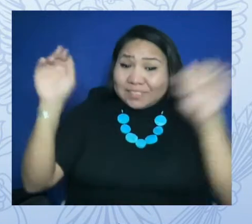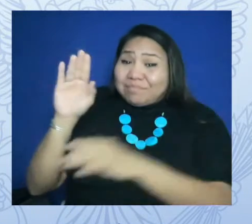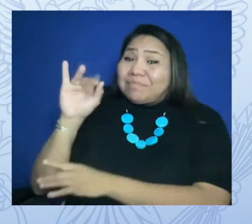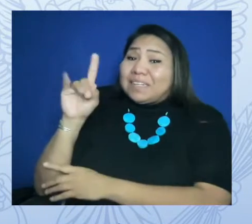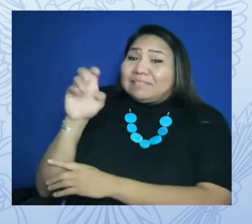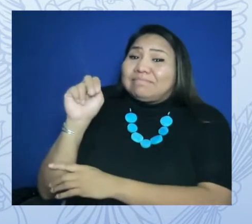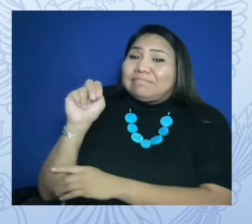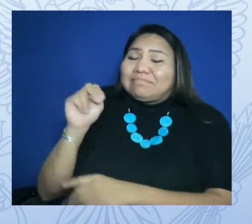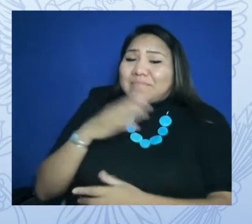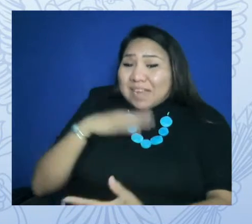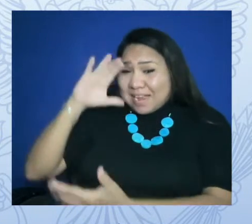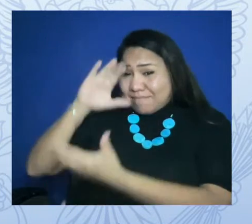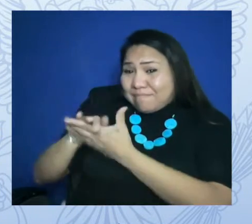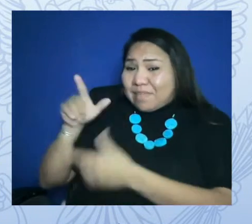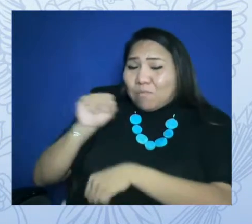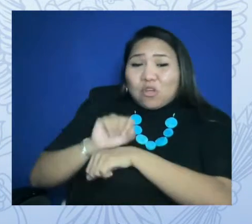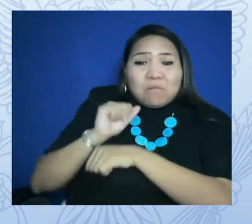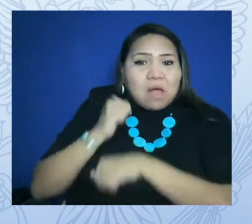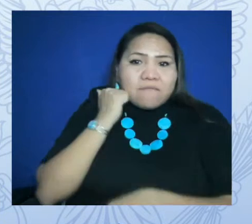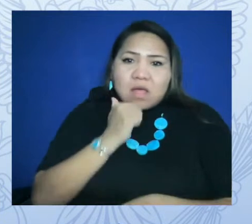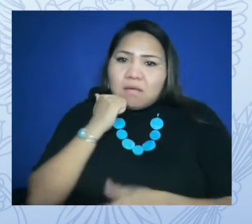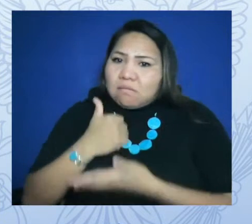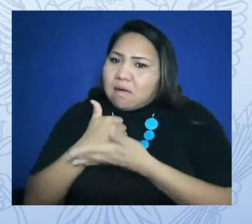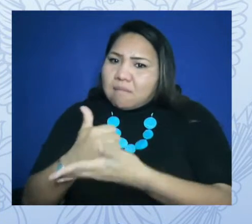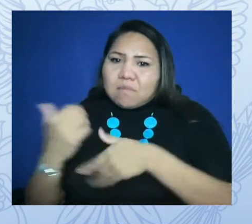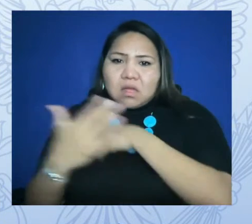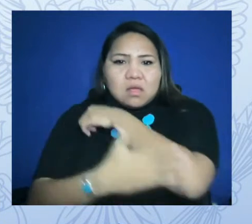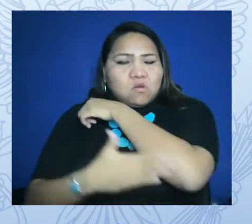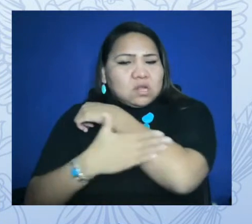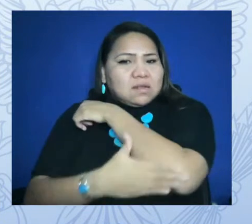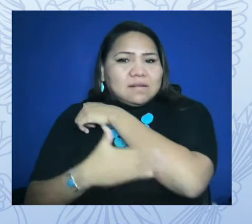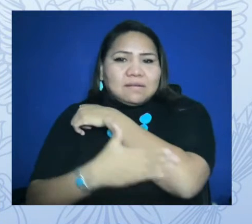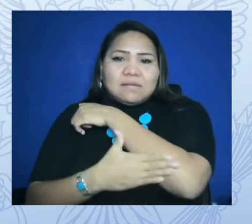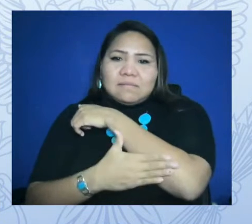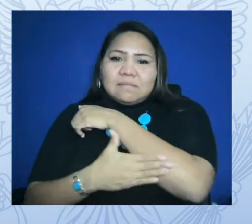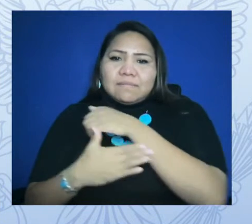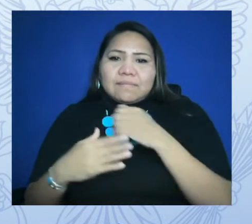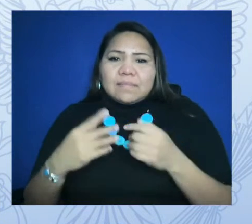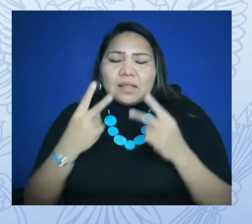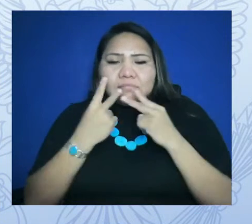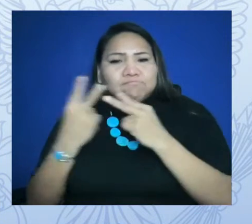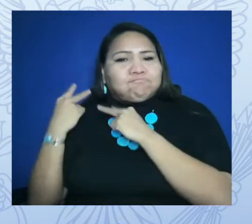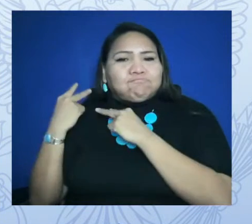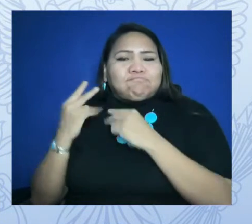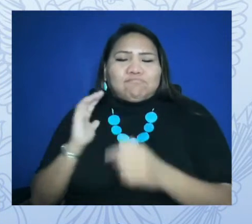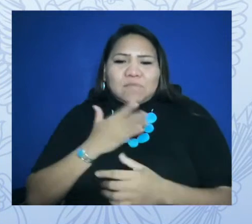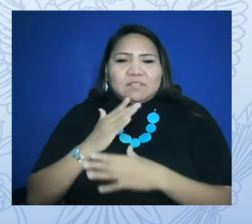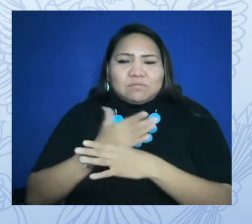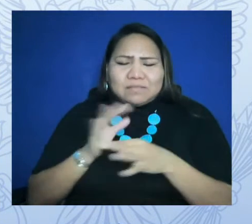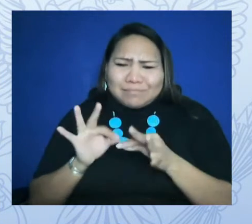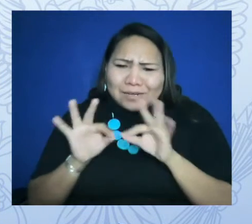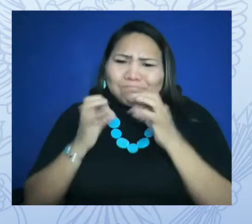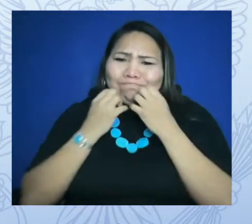to help this country reflect our shared values. He understands that representation